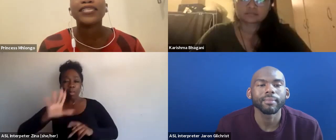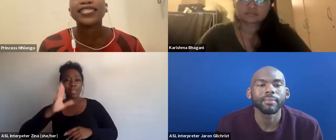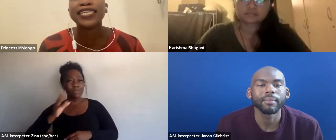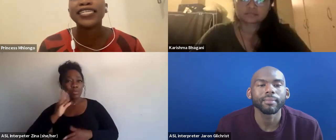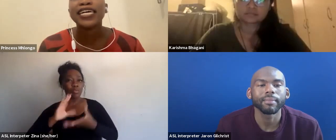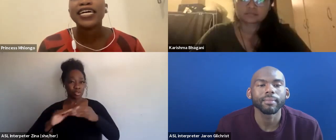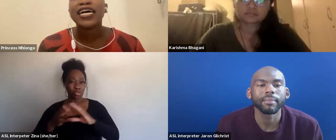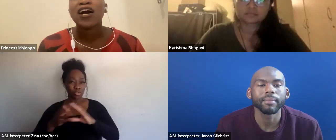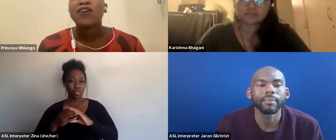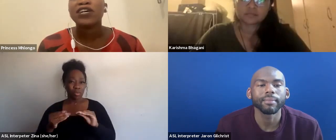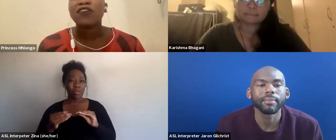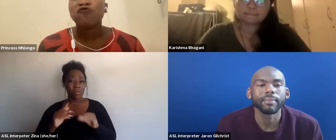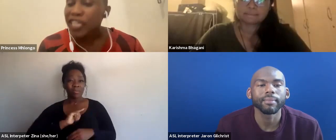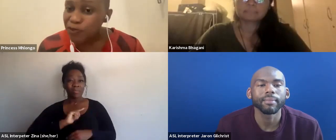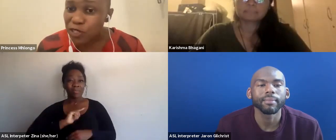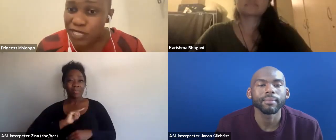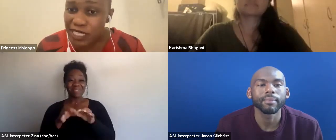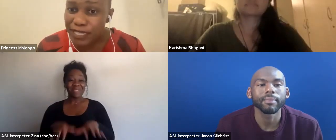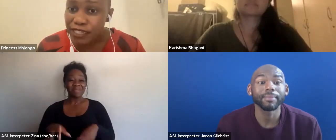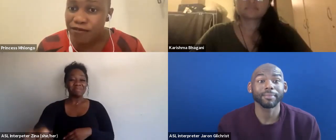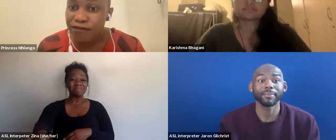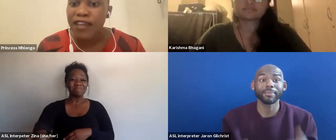But then running a space was expensive